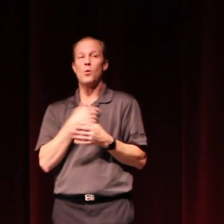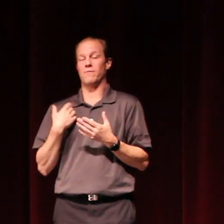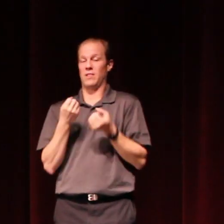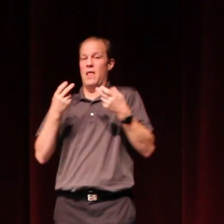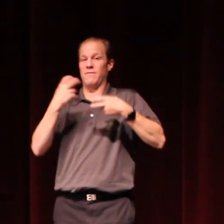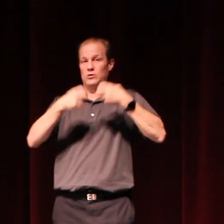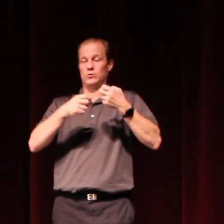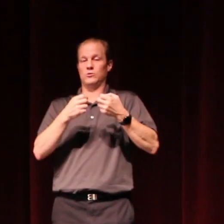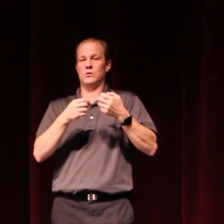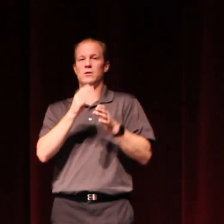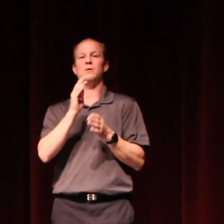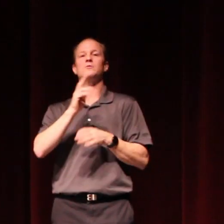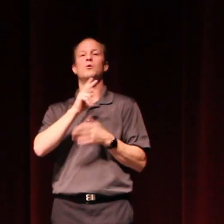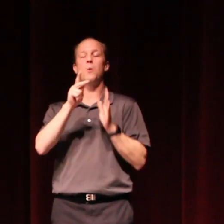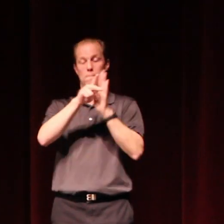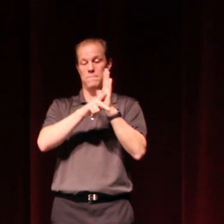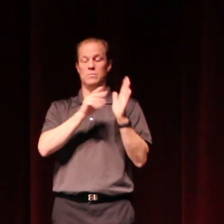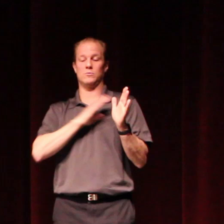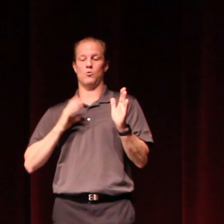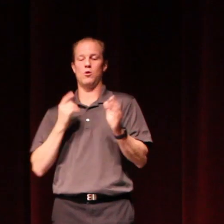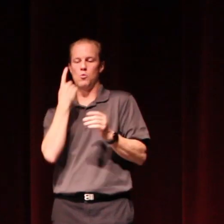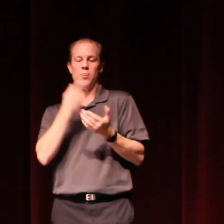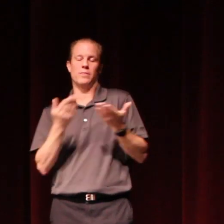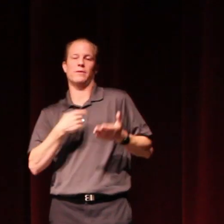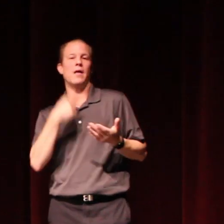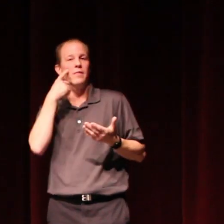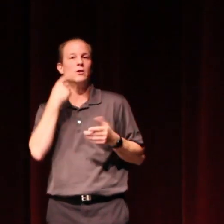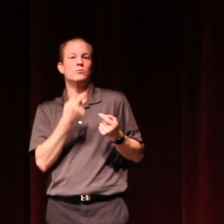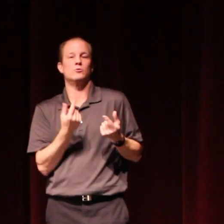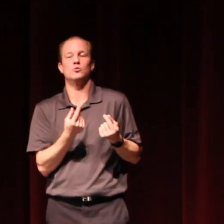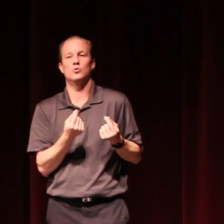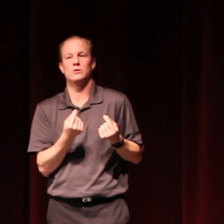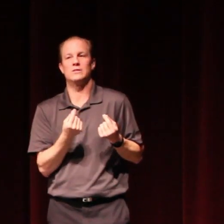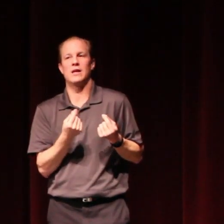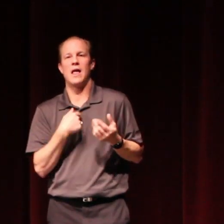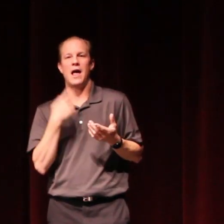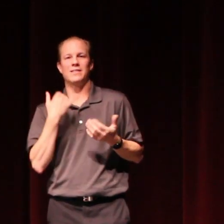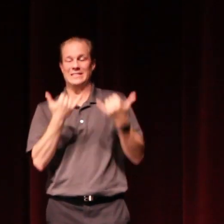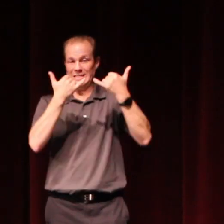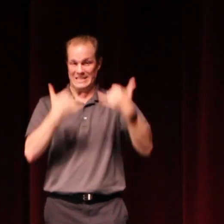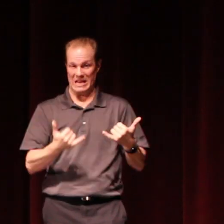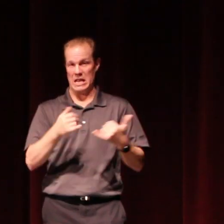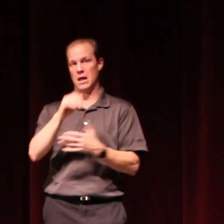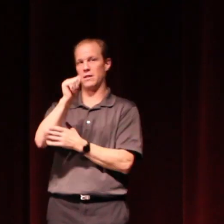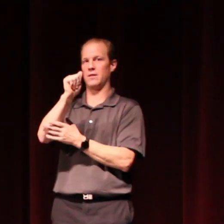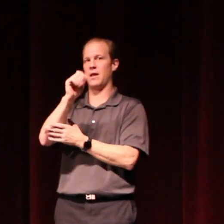I think the the current administration is is really wrestled with, we're calling it